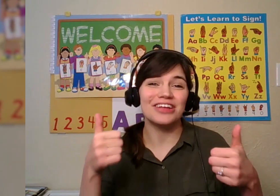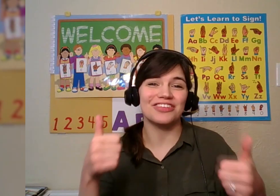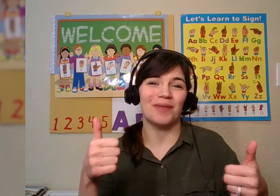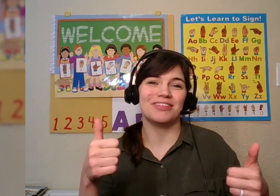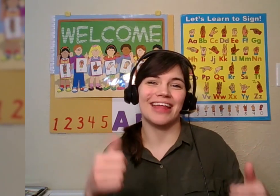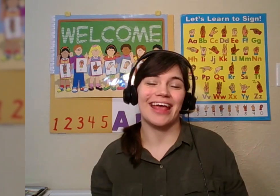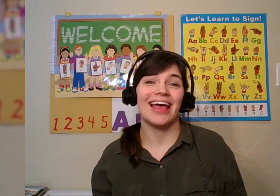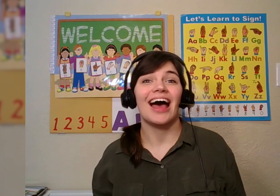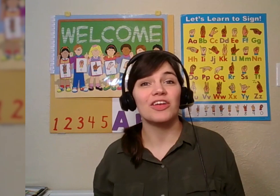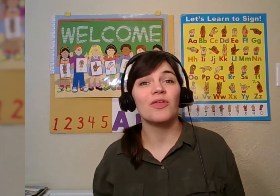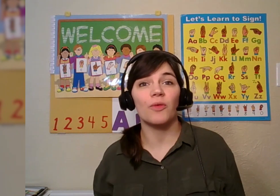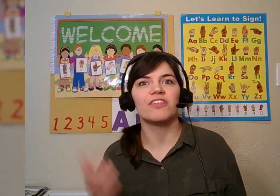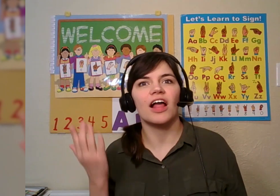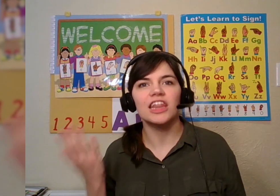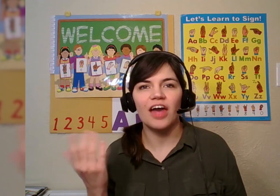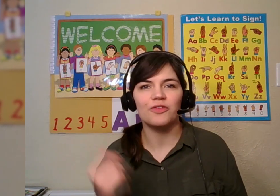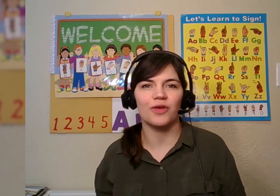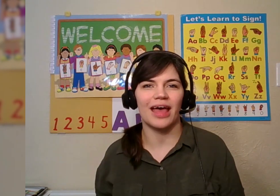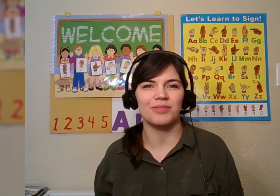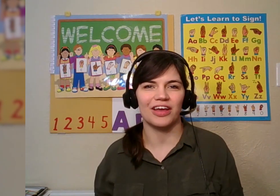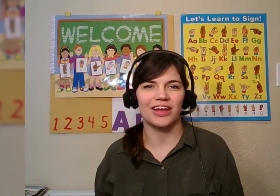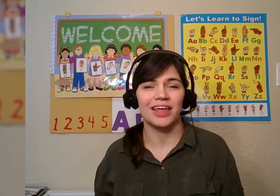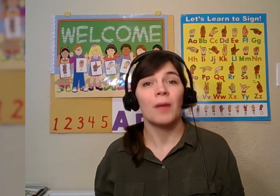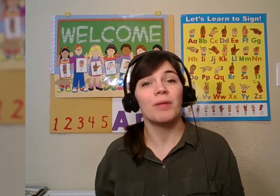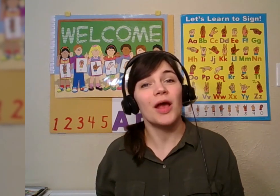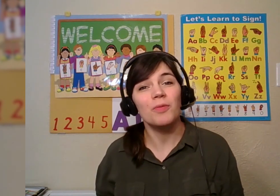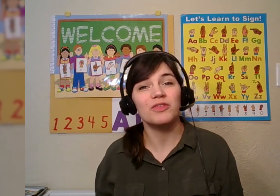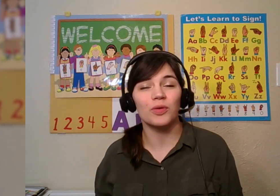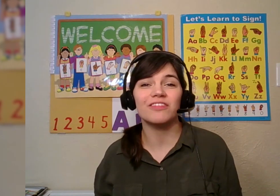job today. I know that was a lot of vocabulary, but I hope it's words that